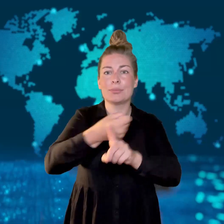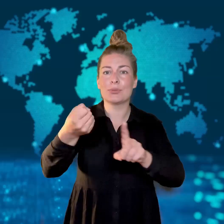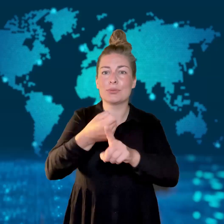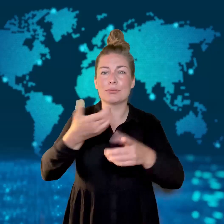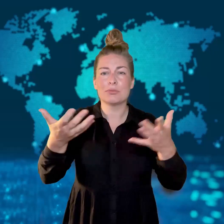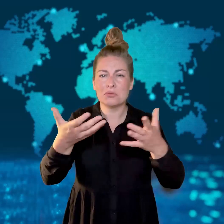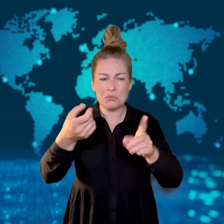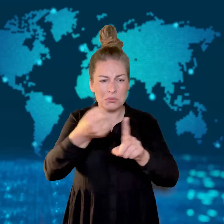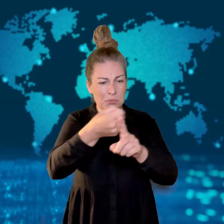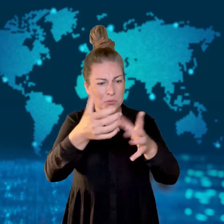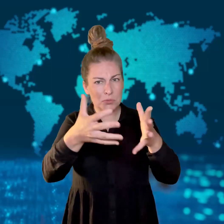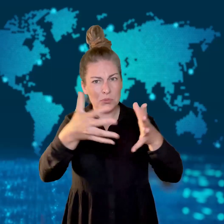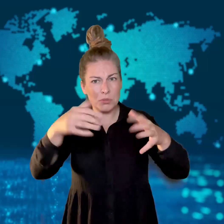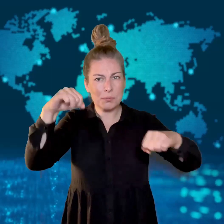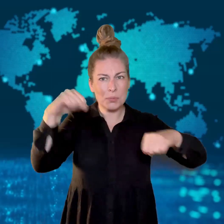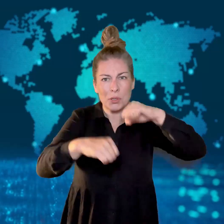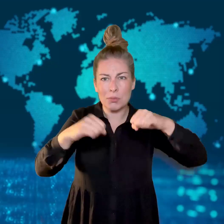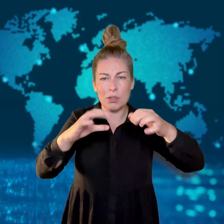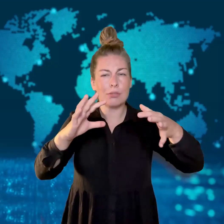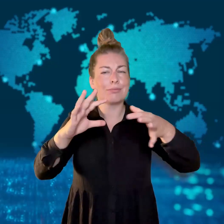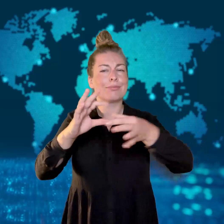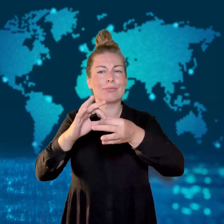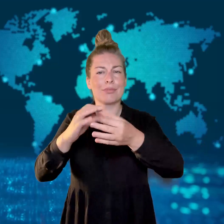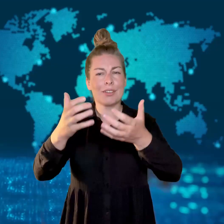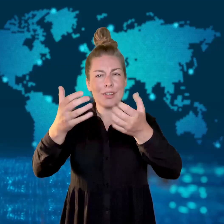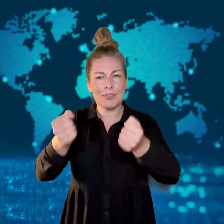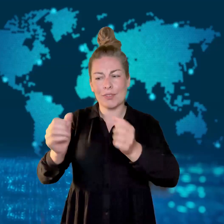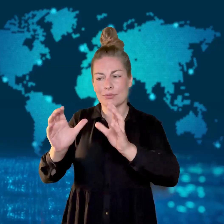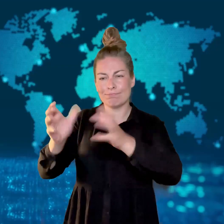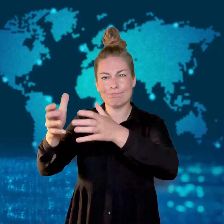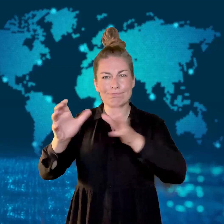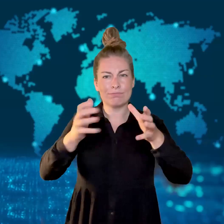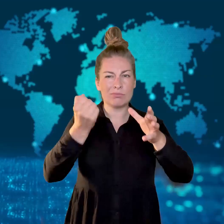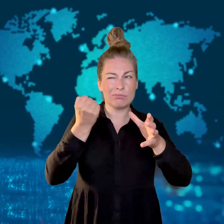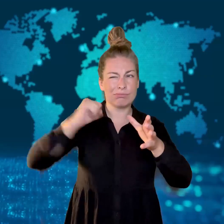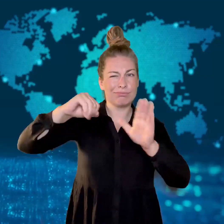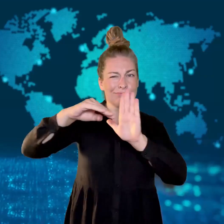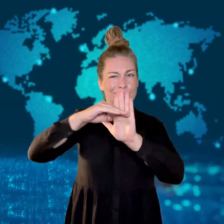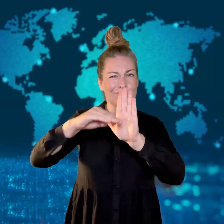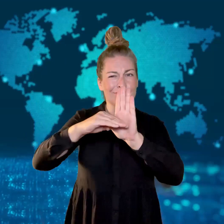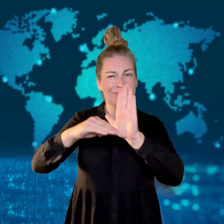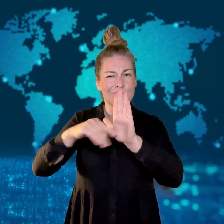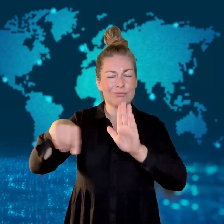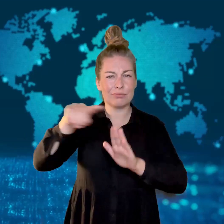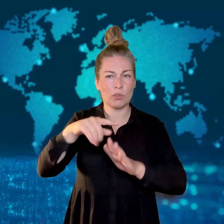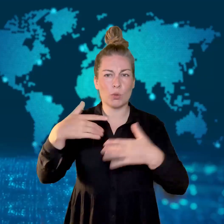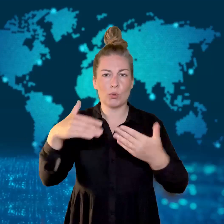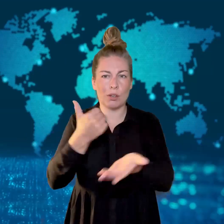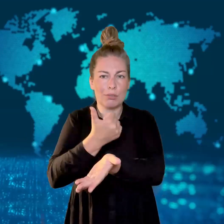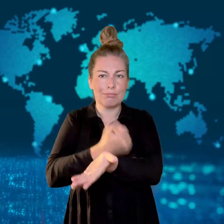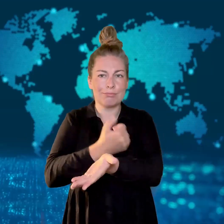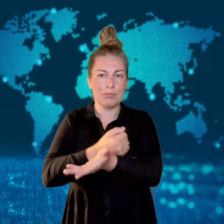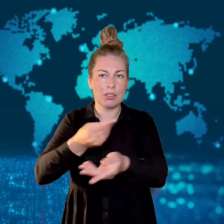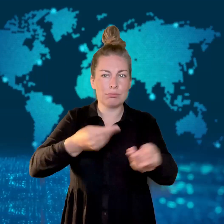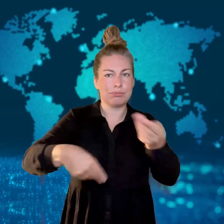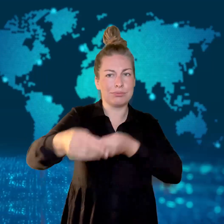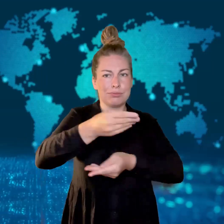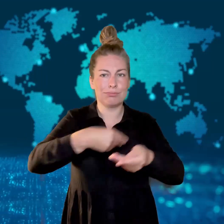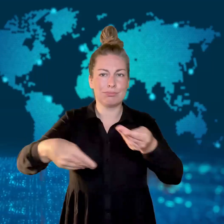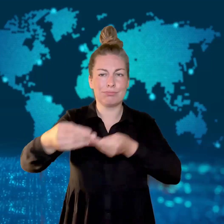Ecuador is facing growing violence that has been linked to